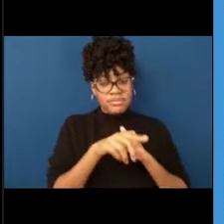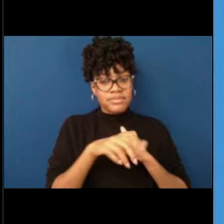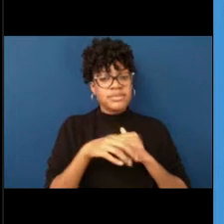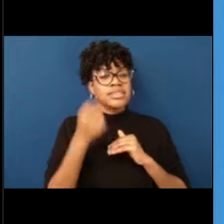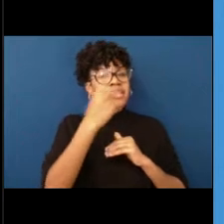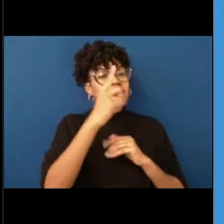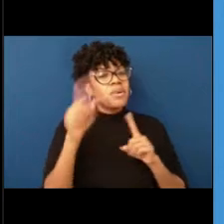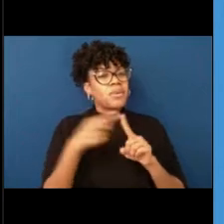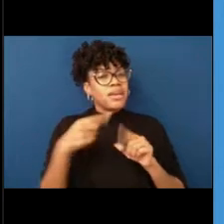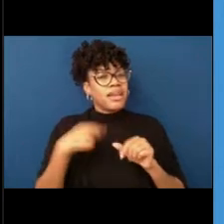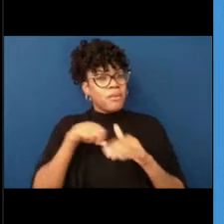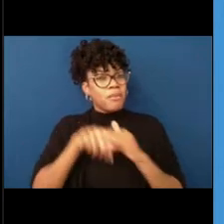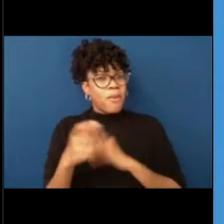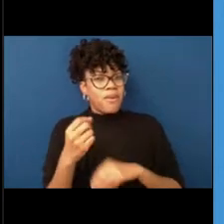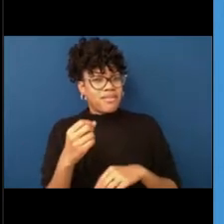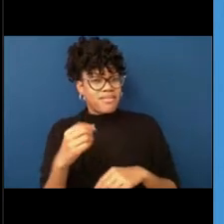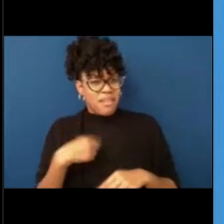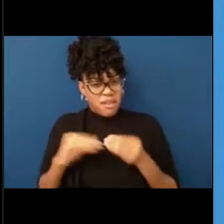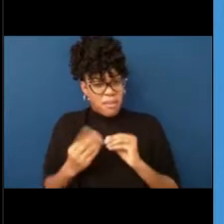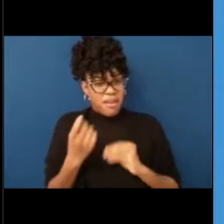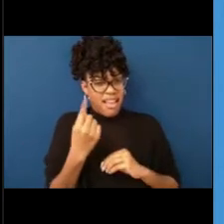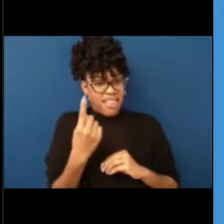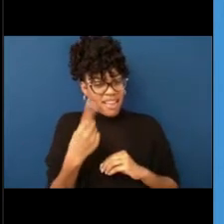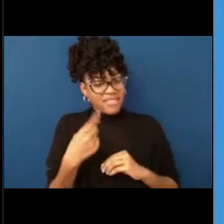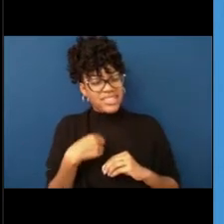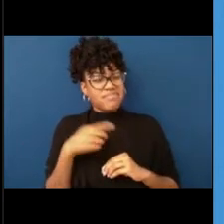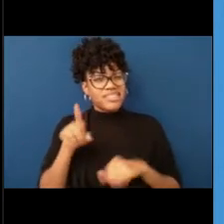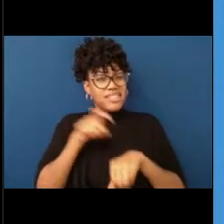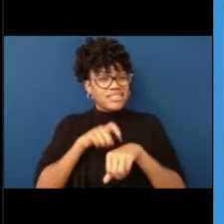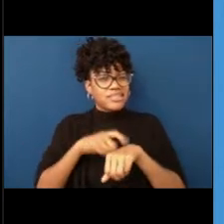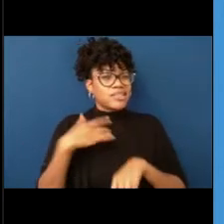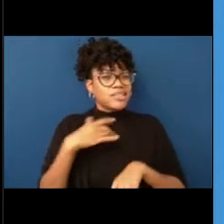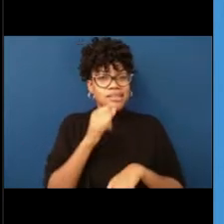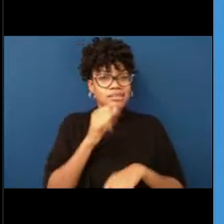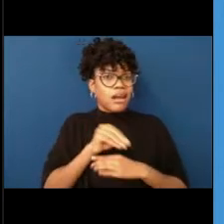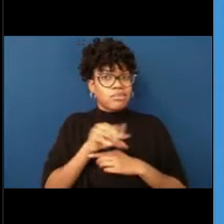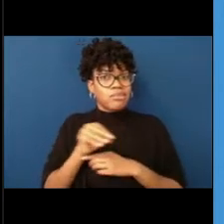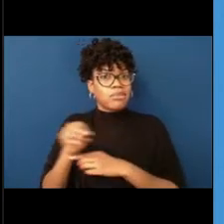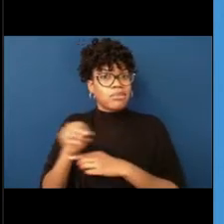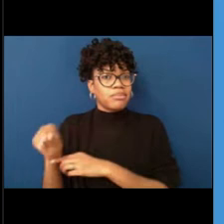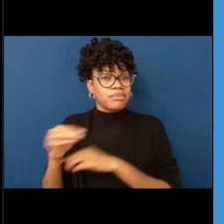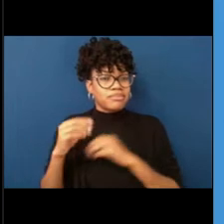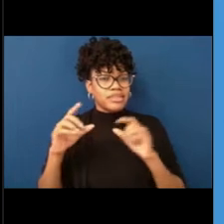Can you imagine being 12 children in a family? It's pretty crazy, right?